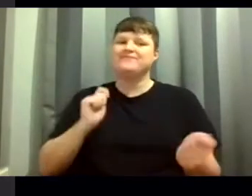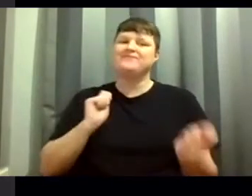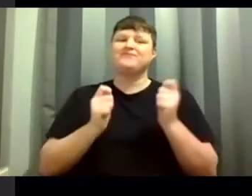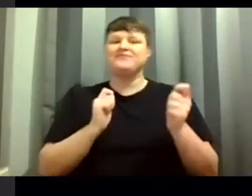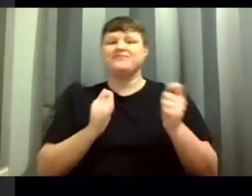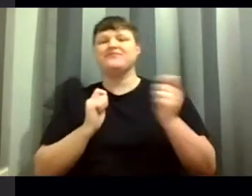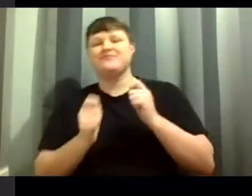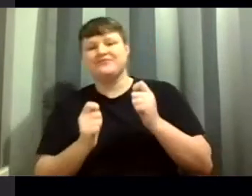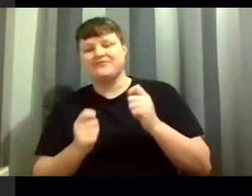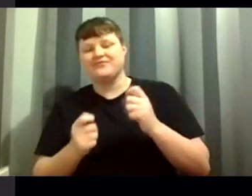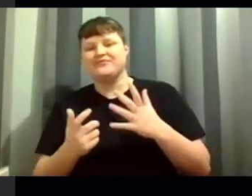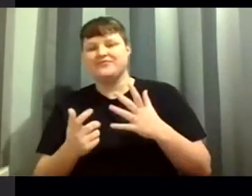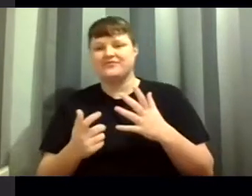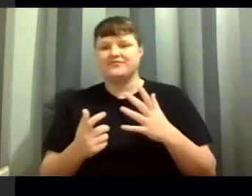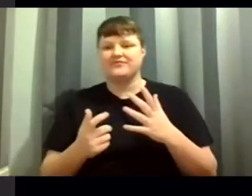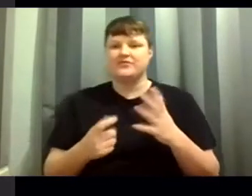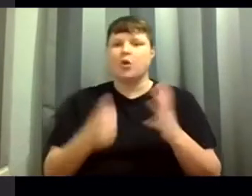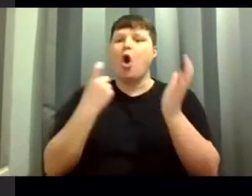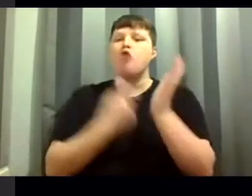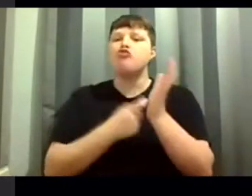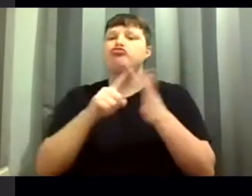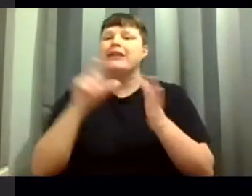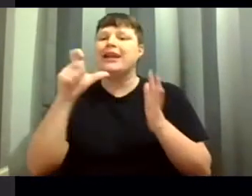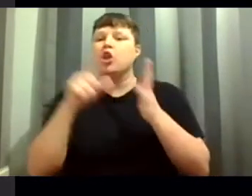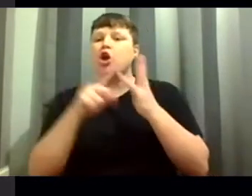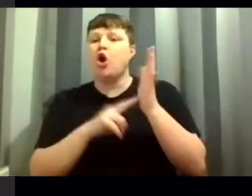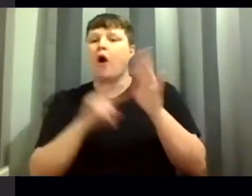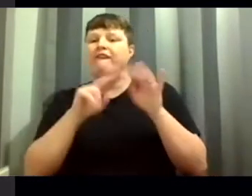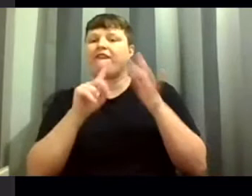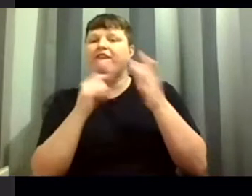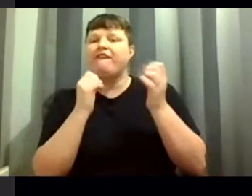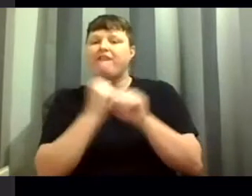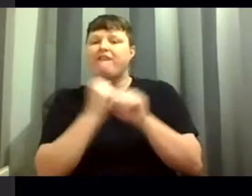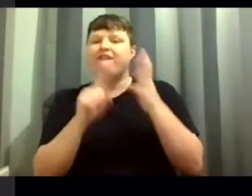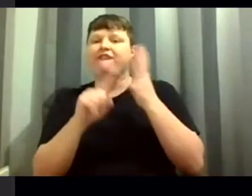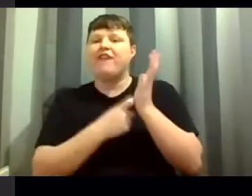(Reconfiguration is a quite boring, technical thing we use to modify model start files.)